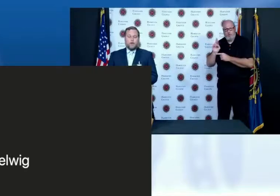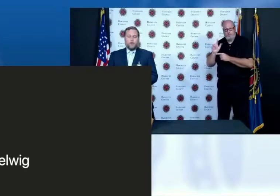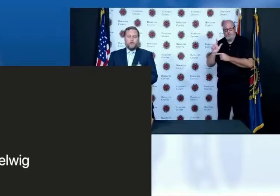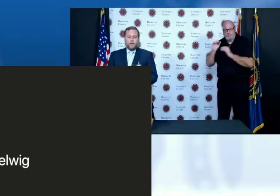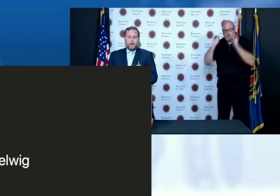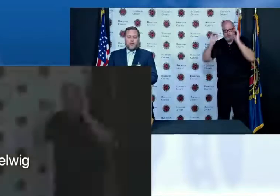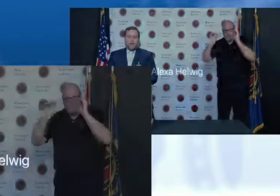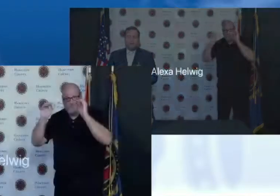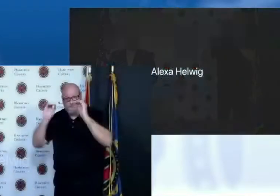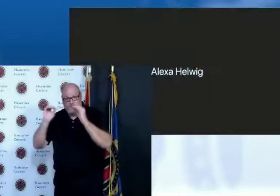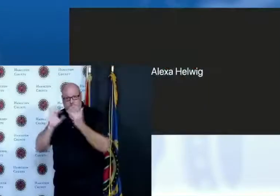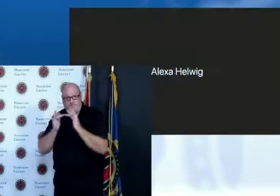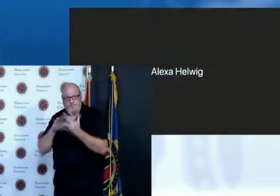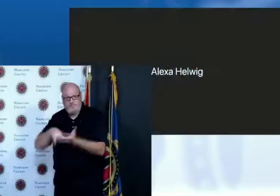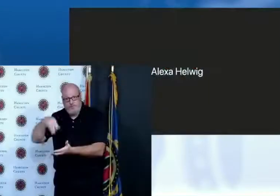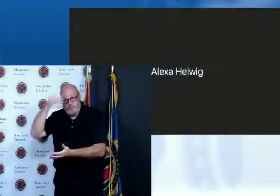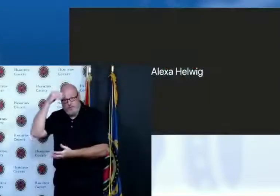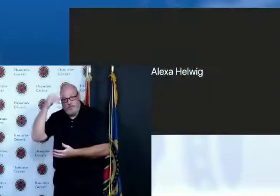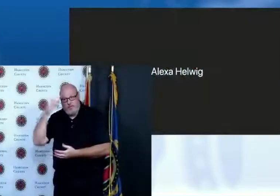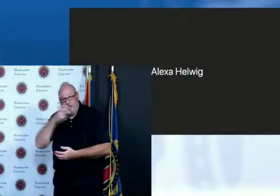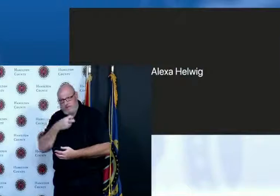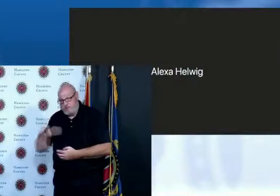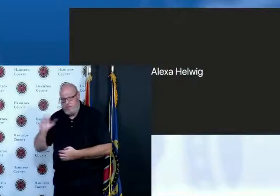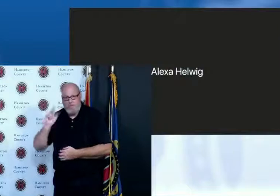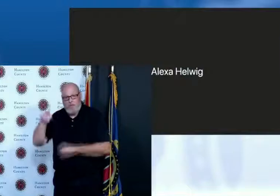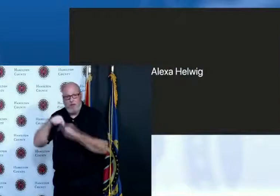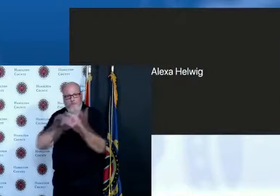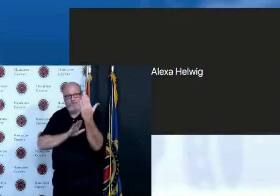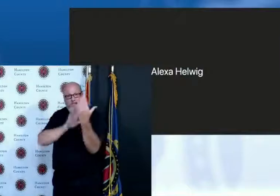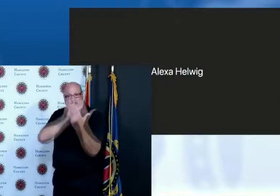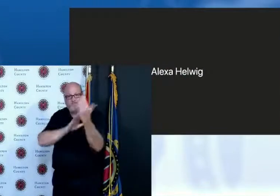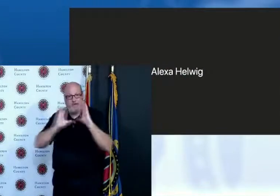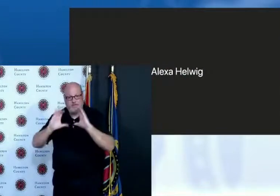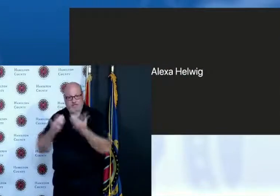we have not had any discussions directly with schools about their virtual options but throughout